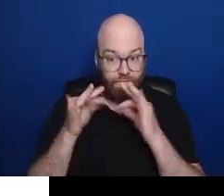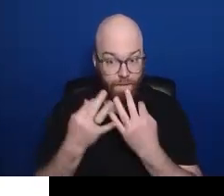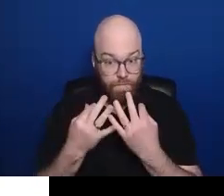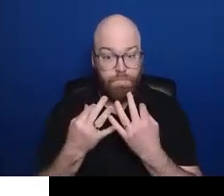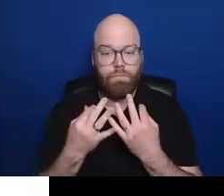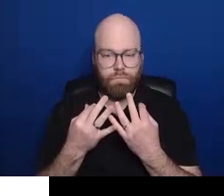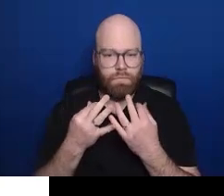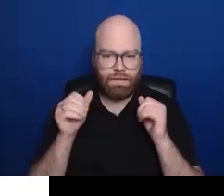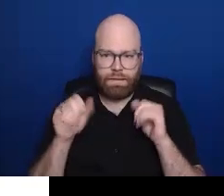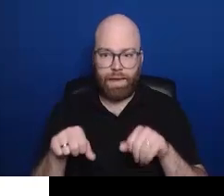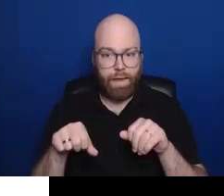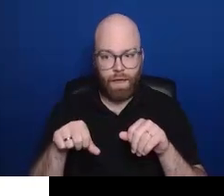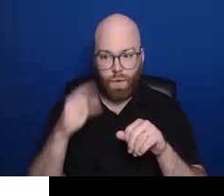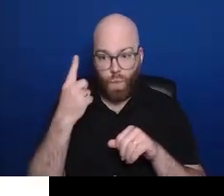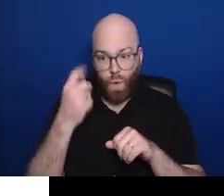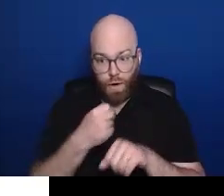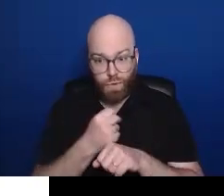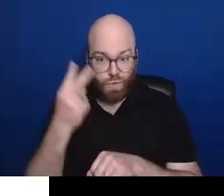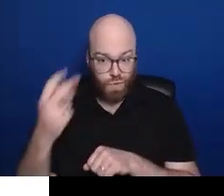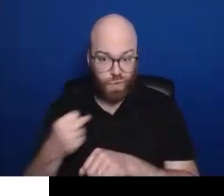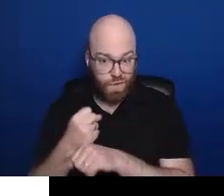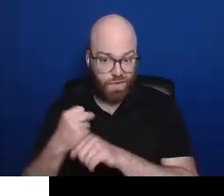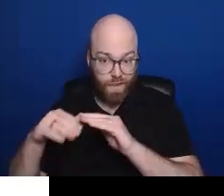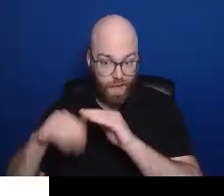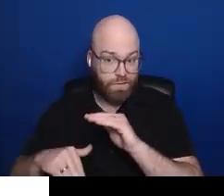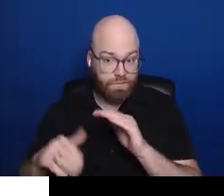a year or two just depending, possibly three.